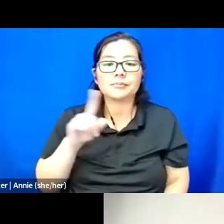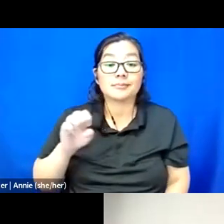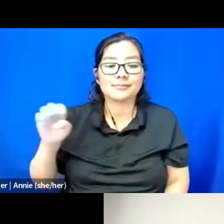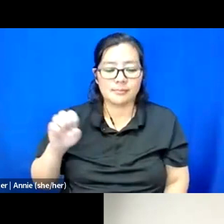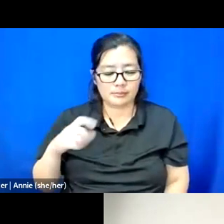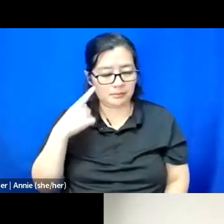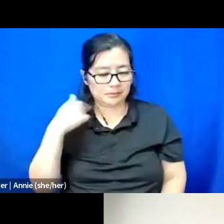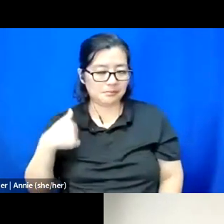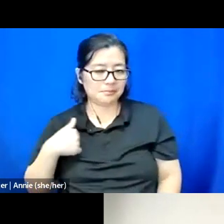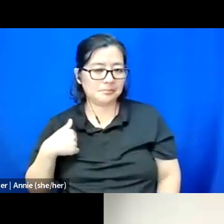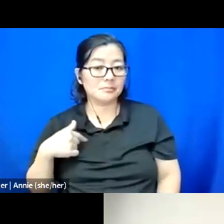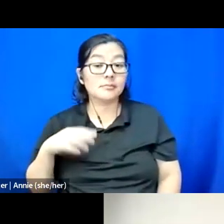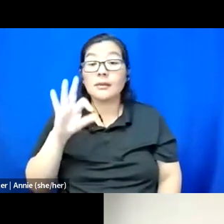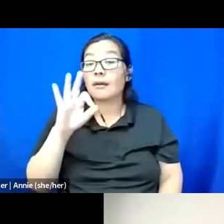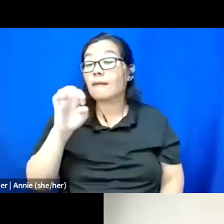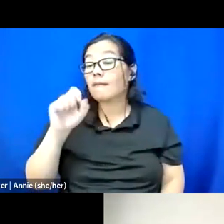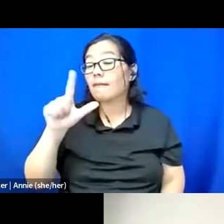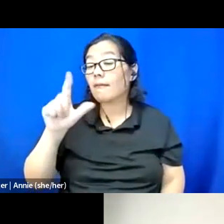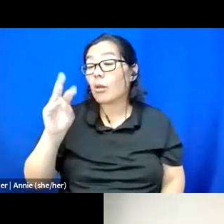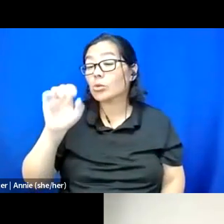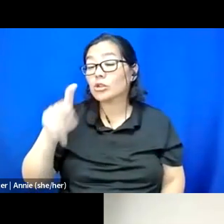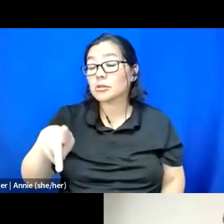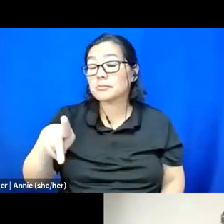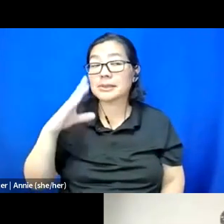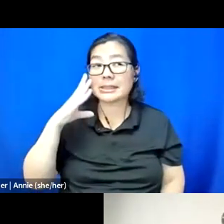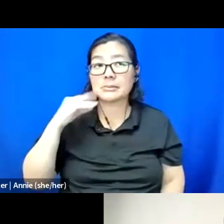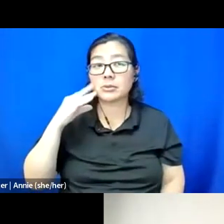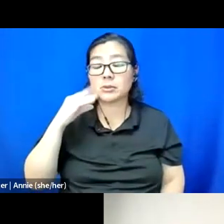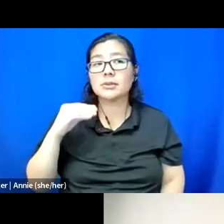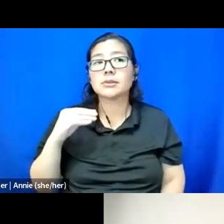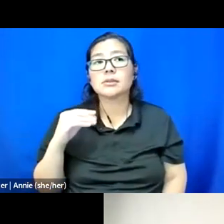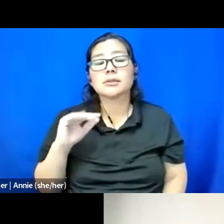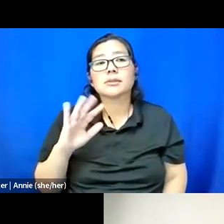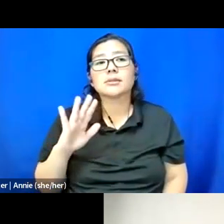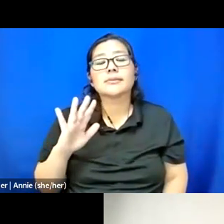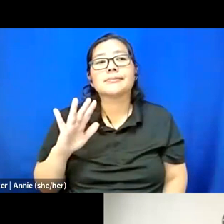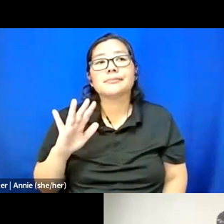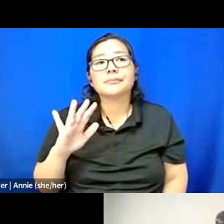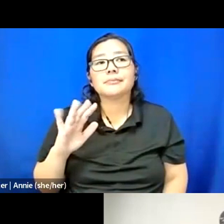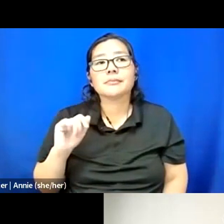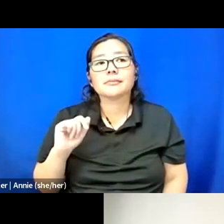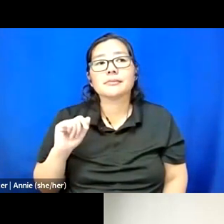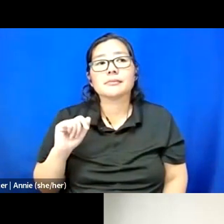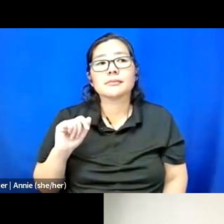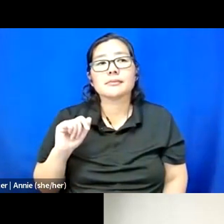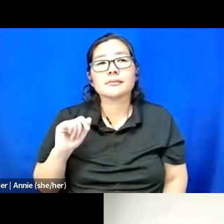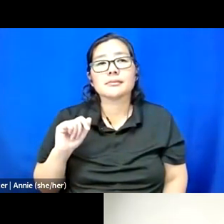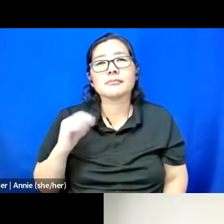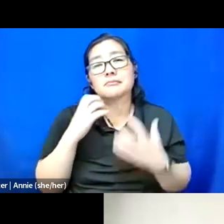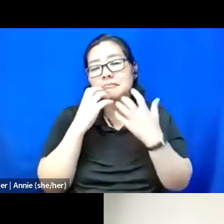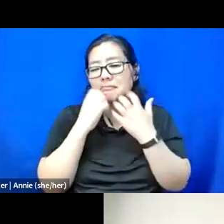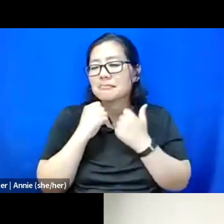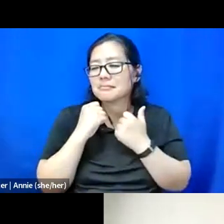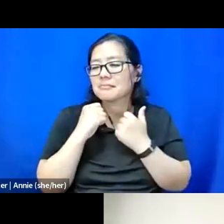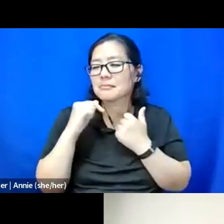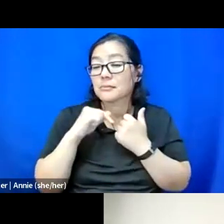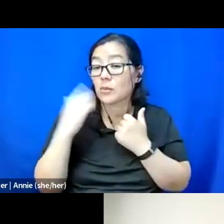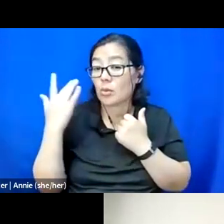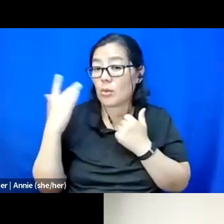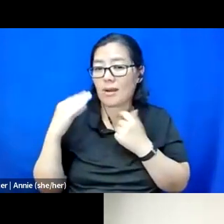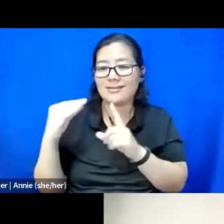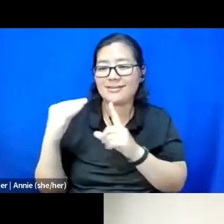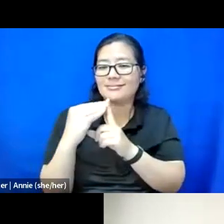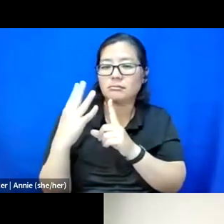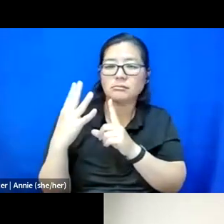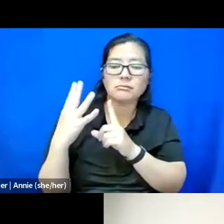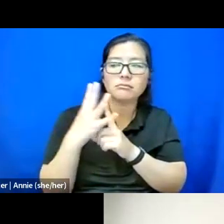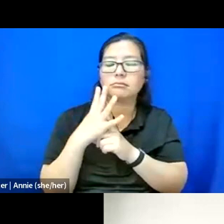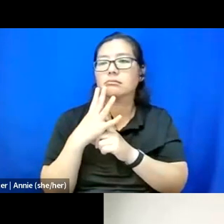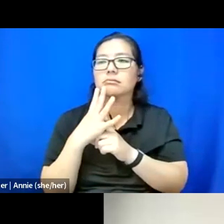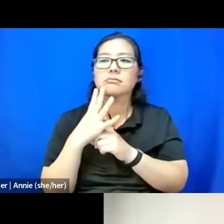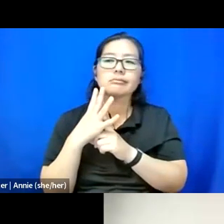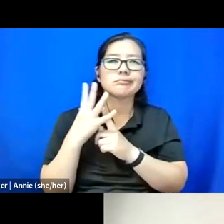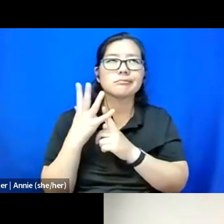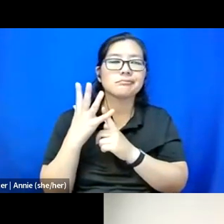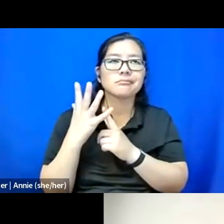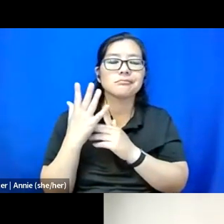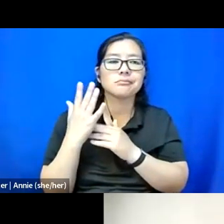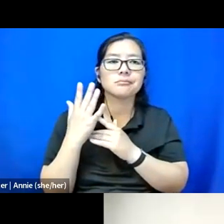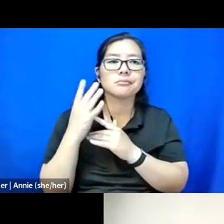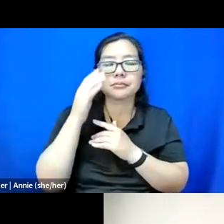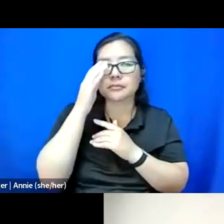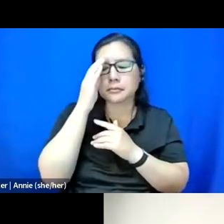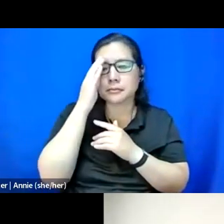For me, the fellowship was a very -- I value it as exposure to the ways that there's more